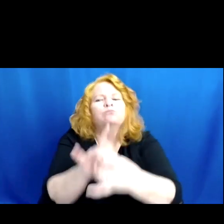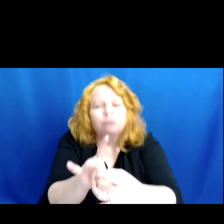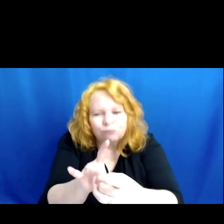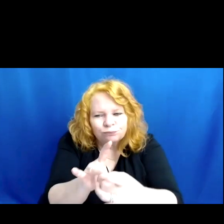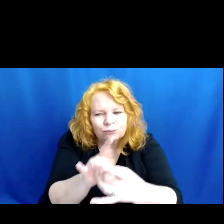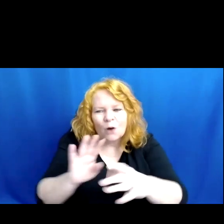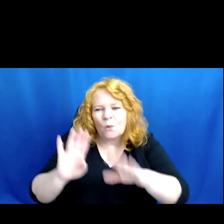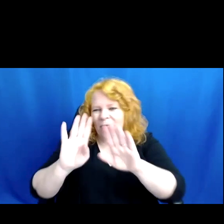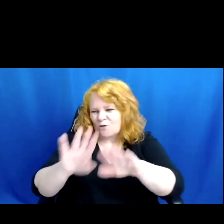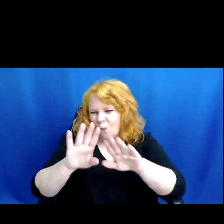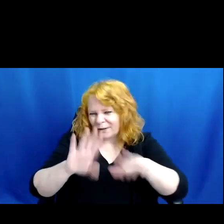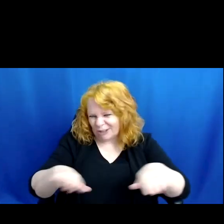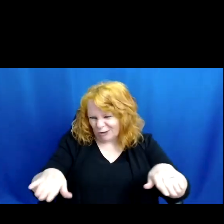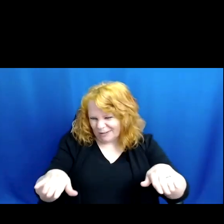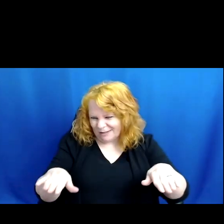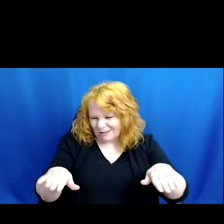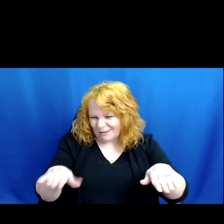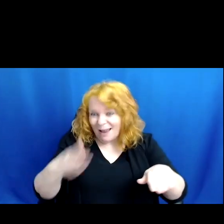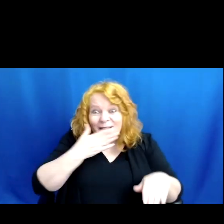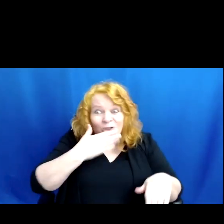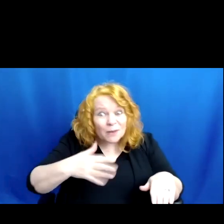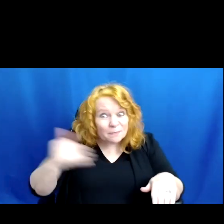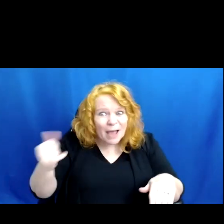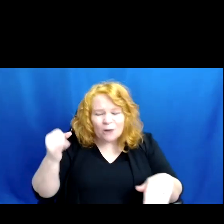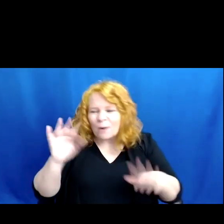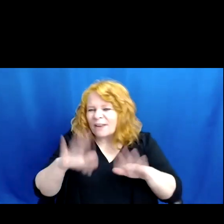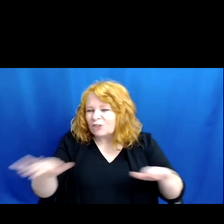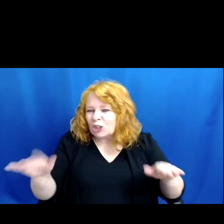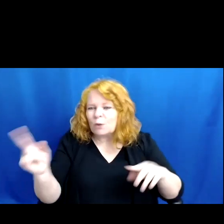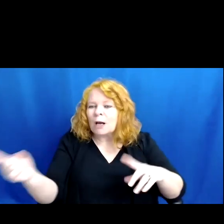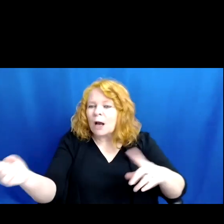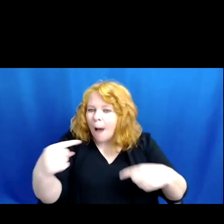It’s better if they just keep watching, I will give you a really good example.